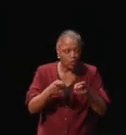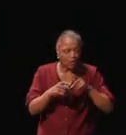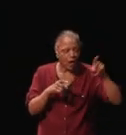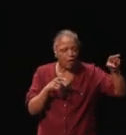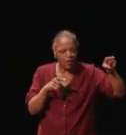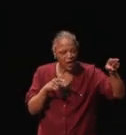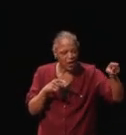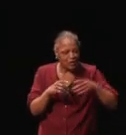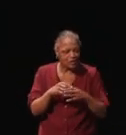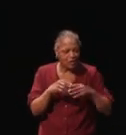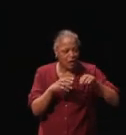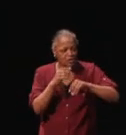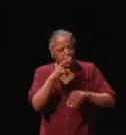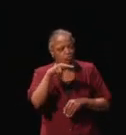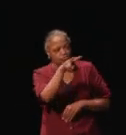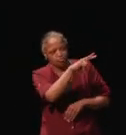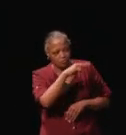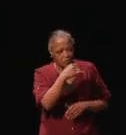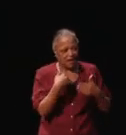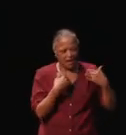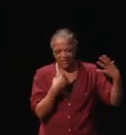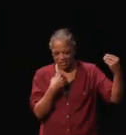most of the footage and pictures.